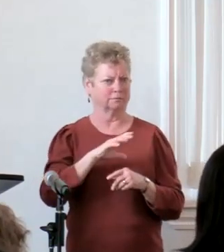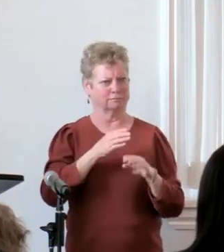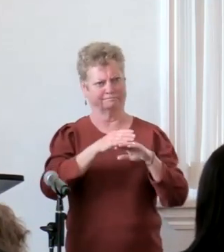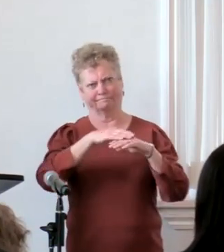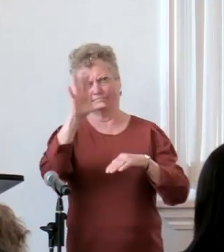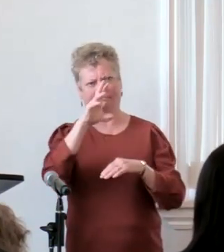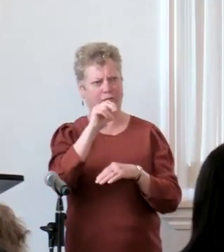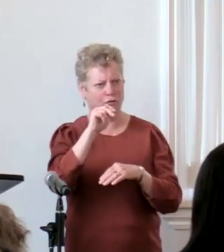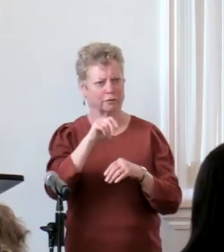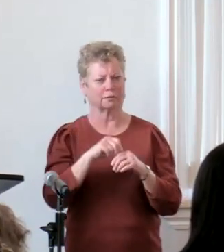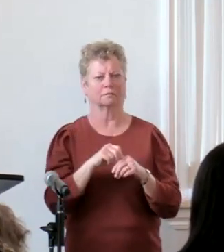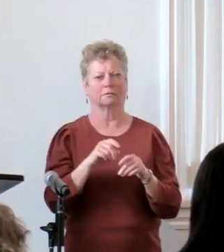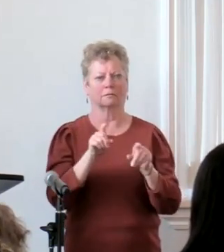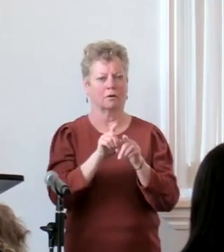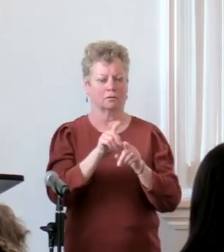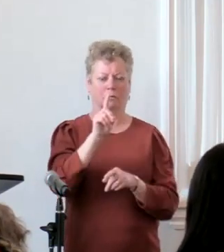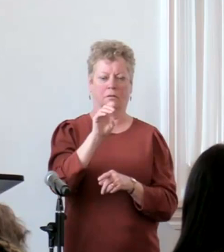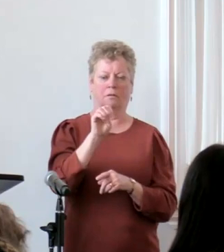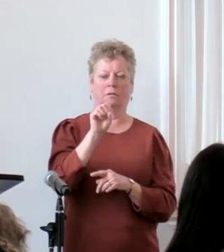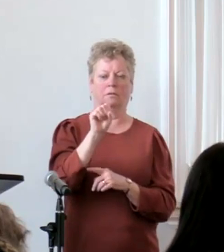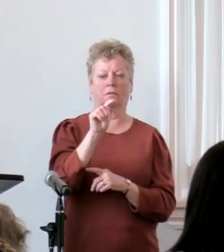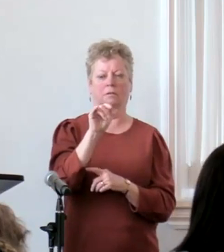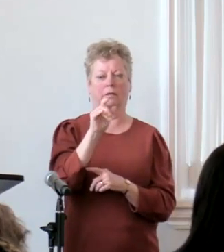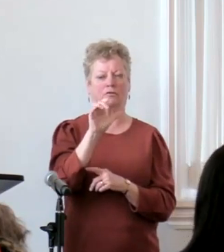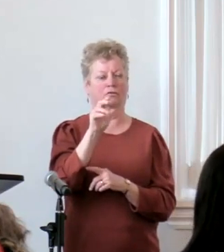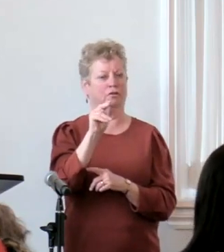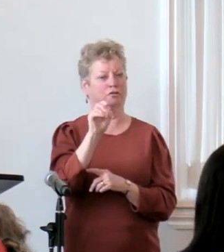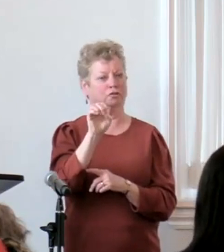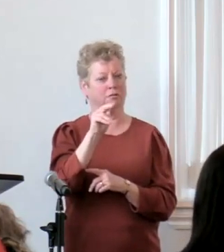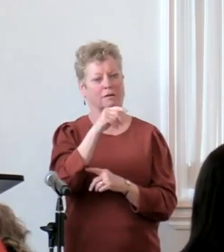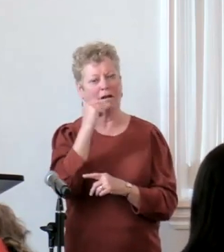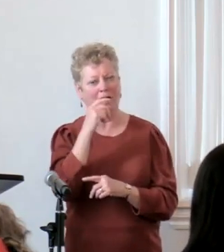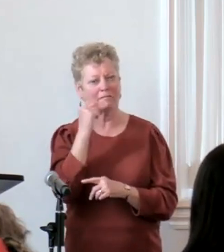including Destination Halifax, Nova Scotia Trade and Convention Centre,